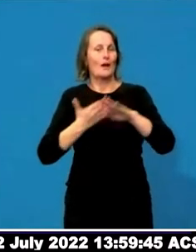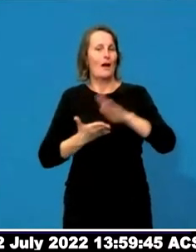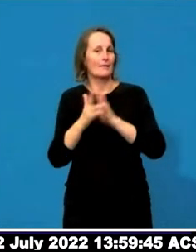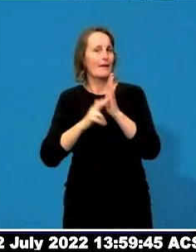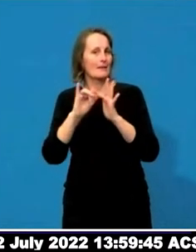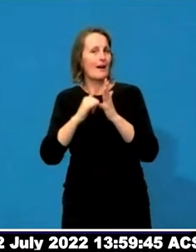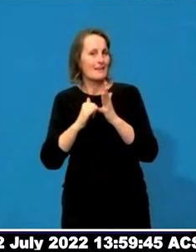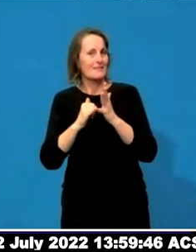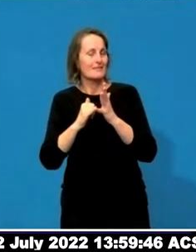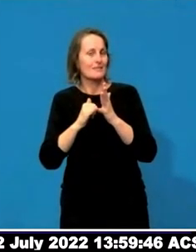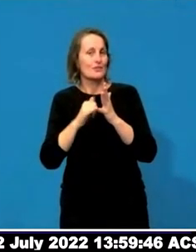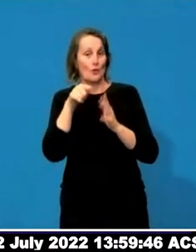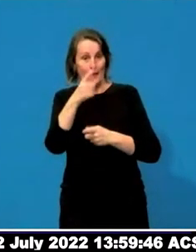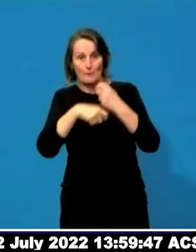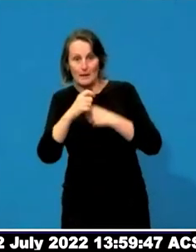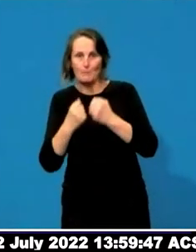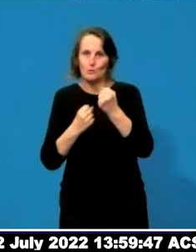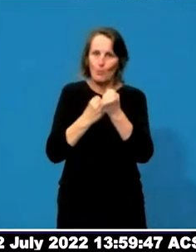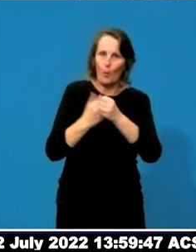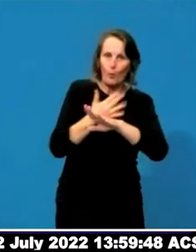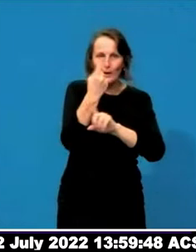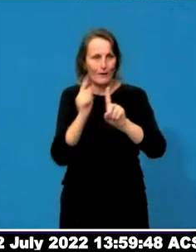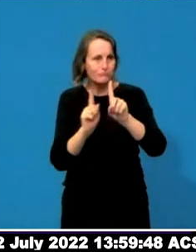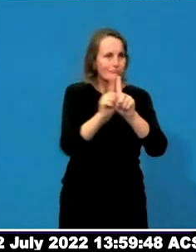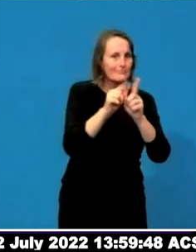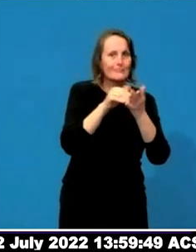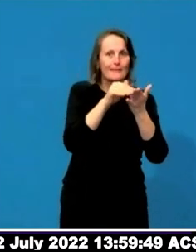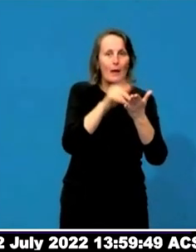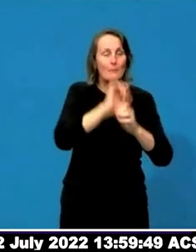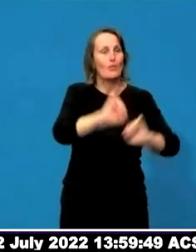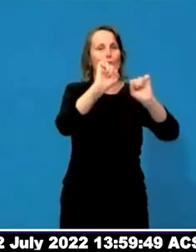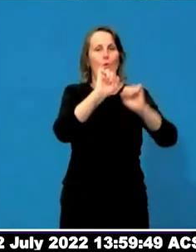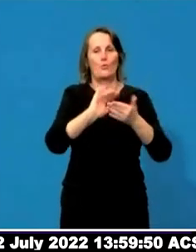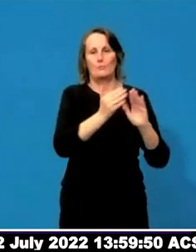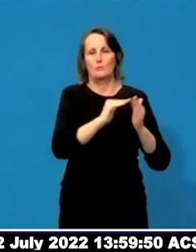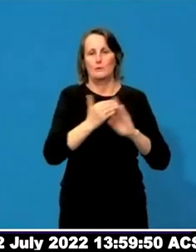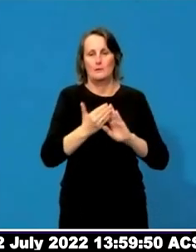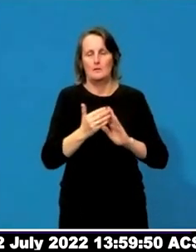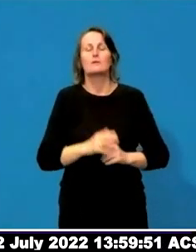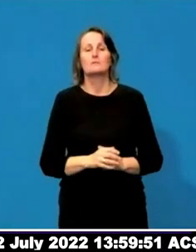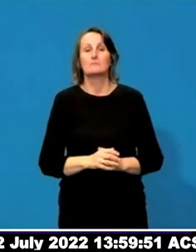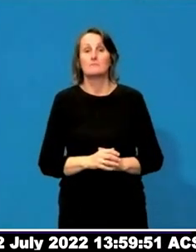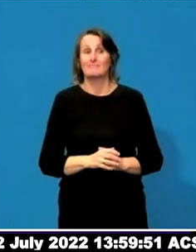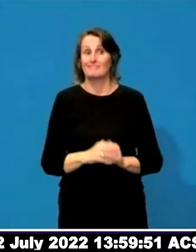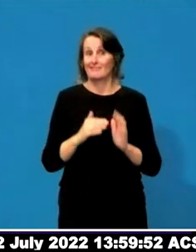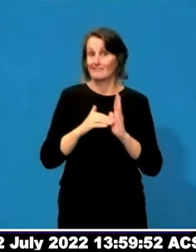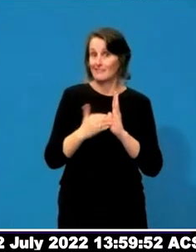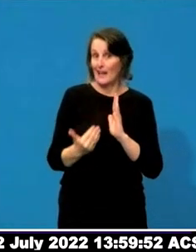to work with people with disabilities in their own community. But, at the moment, the funding is not available to support that.